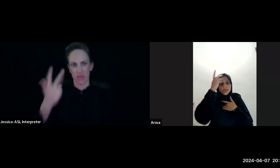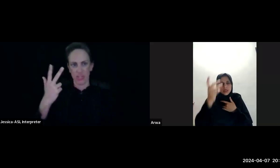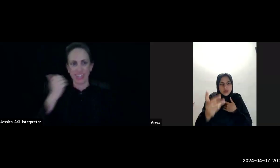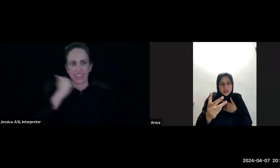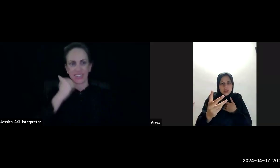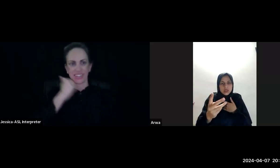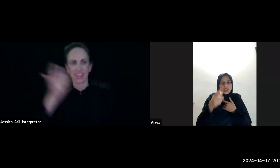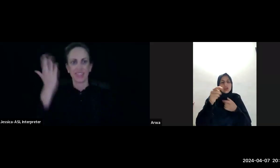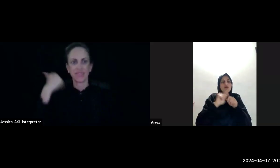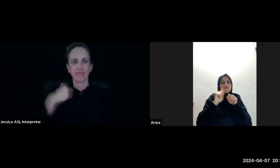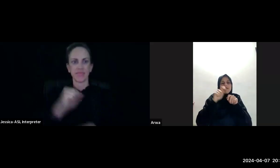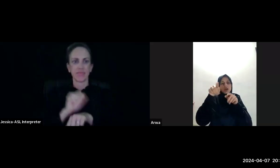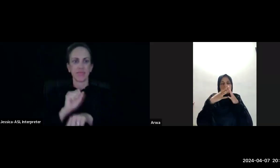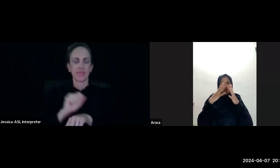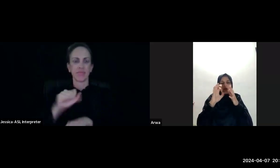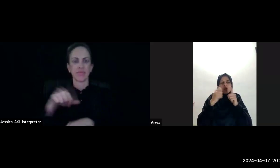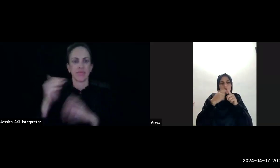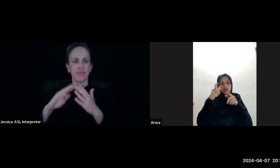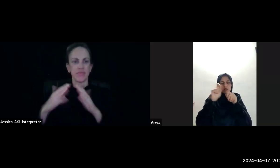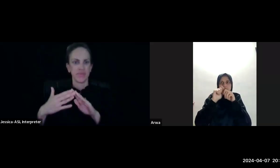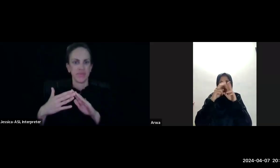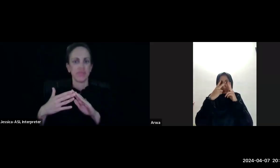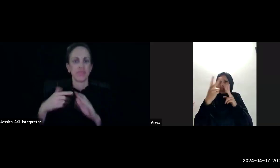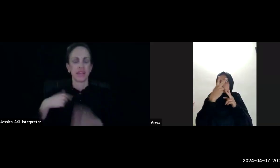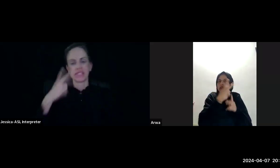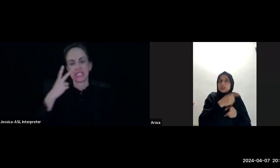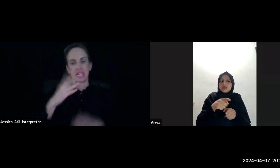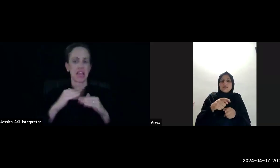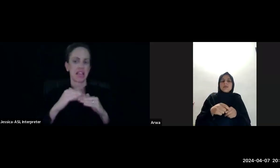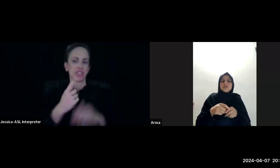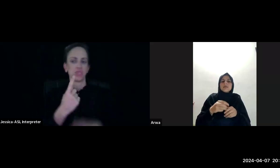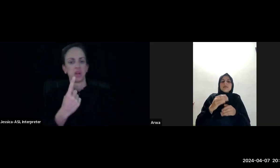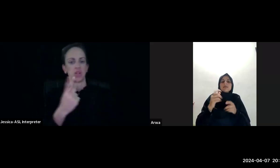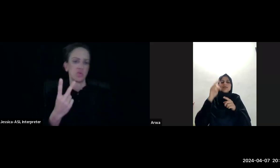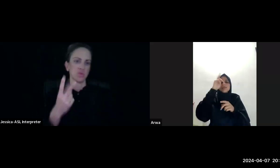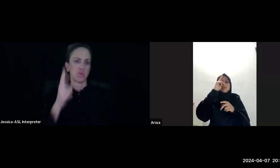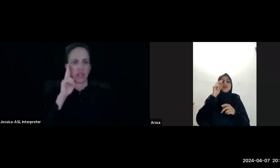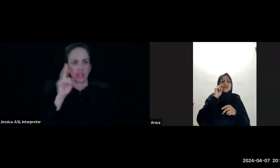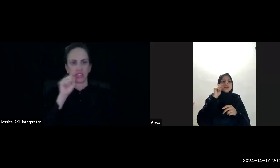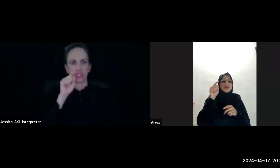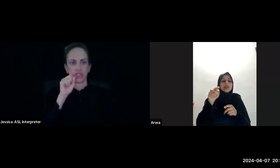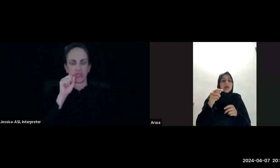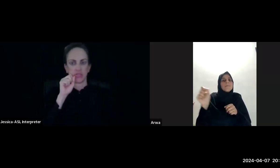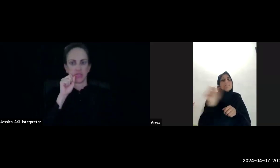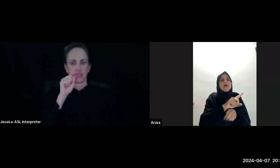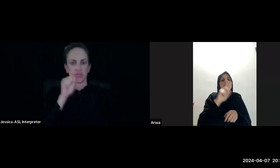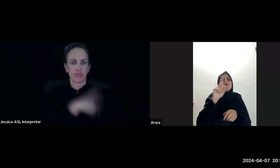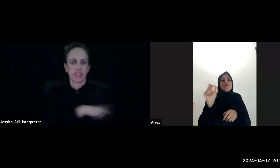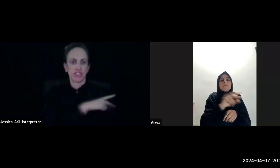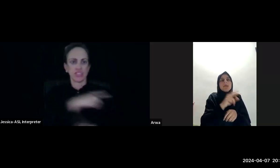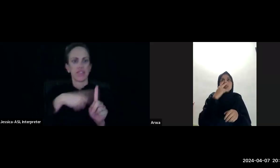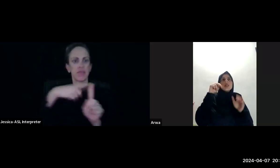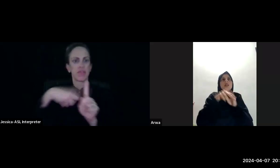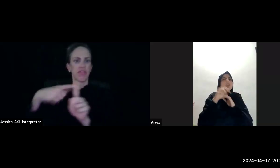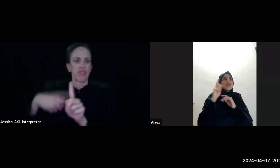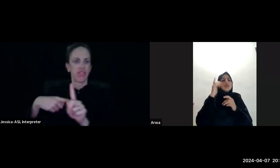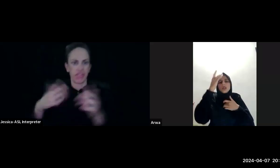Nethralaya. I'll see at least one or two Usher syndrome in a month. that's the difference in which I